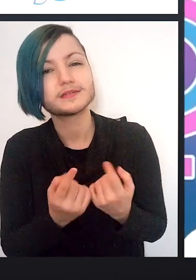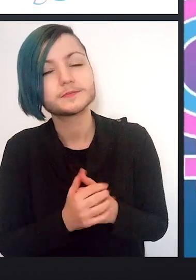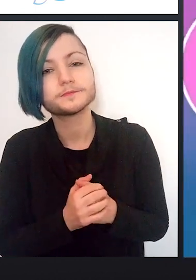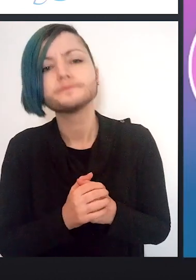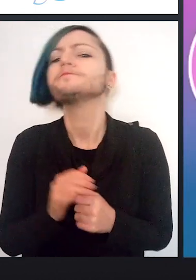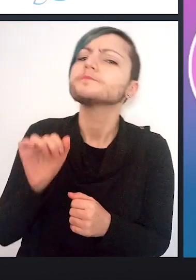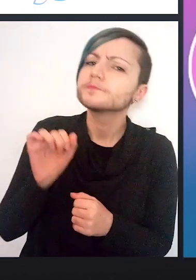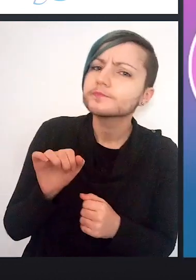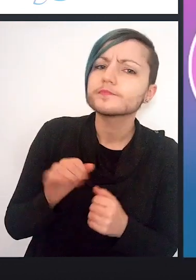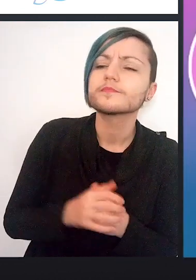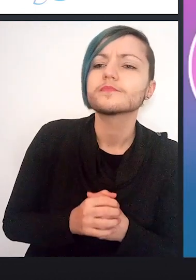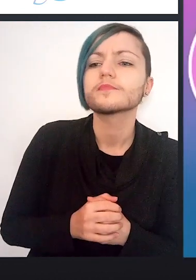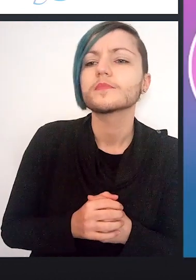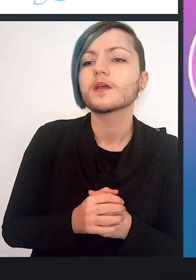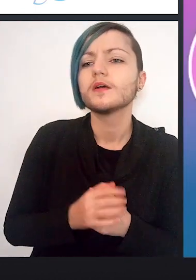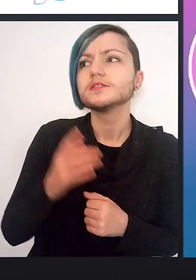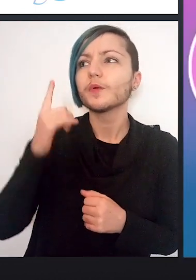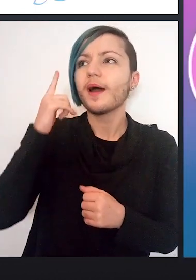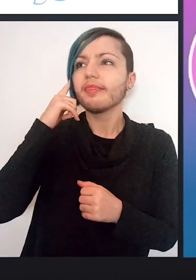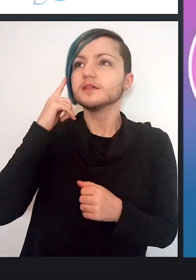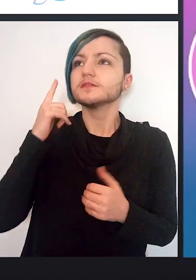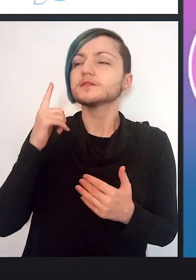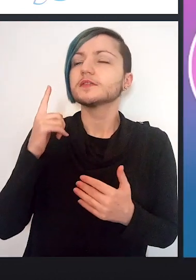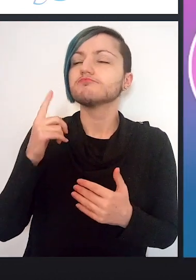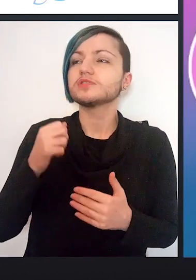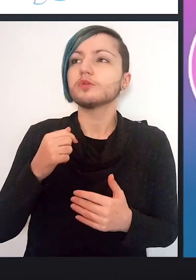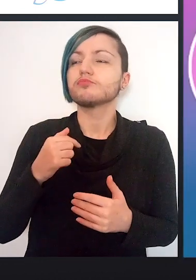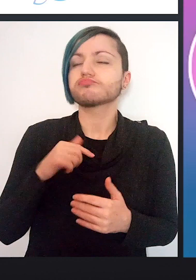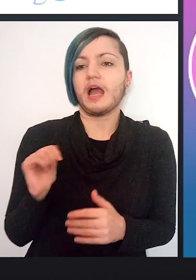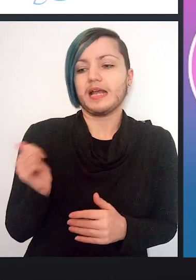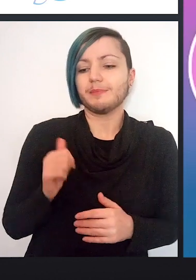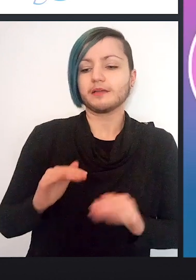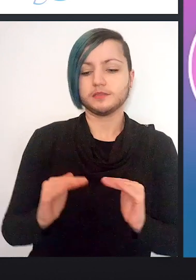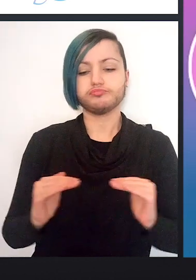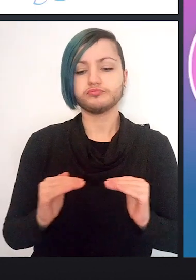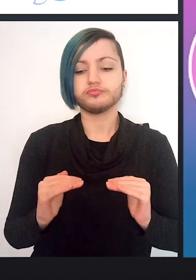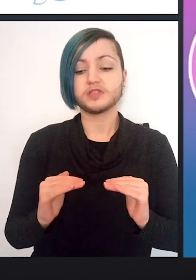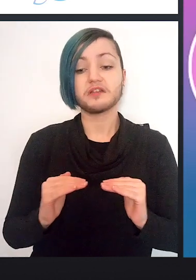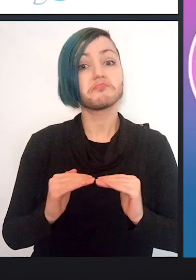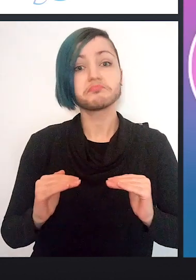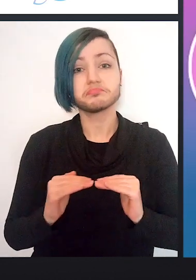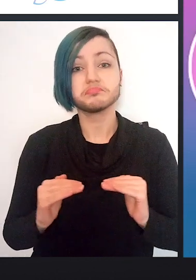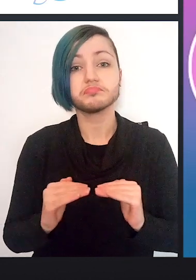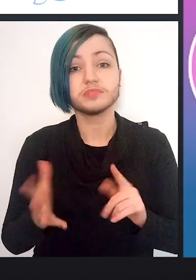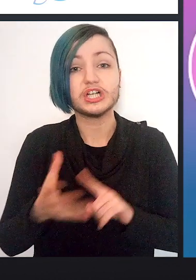Yes. I think it was at least as good as I expected. Recovery was